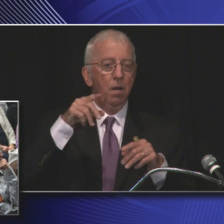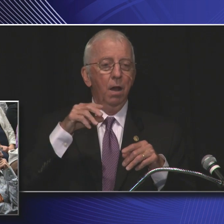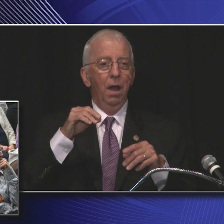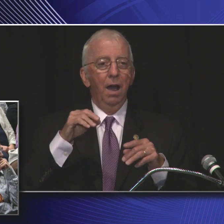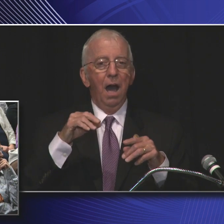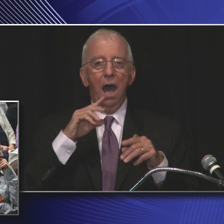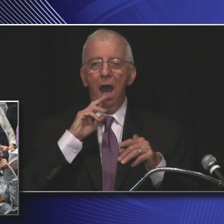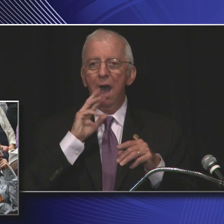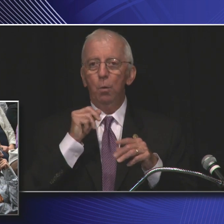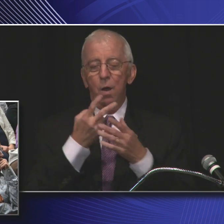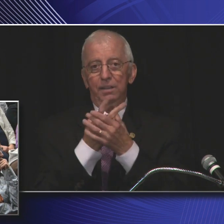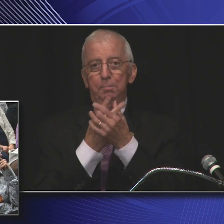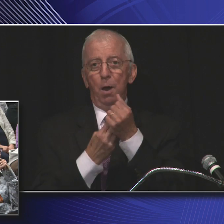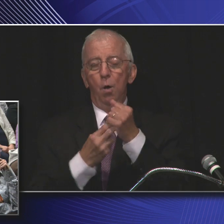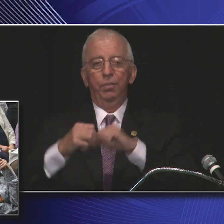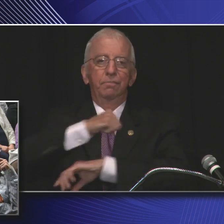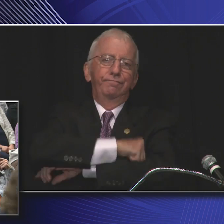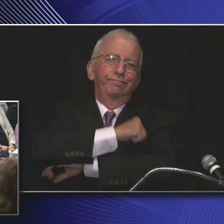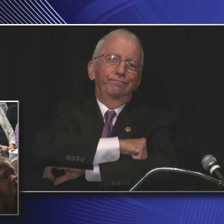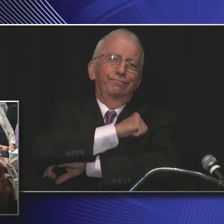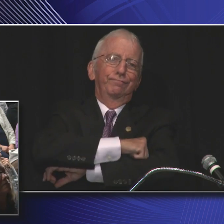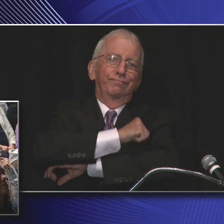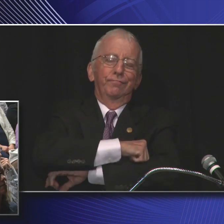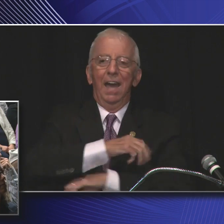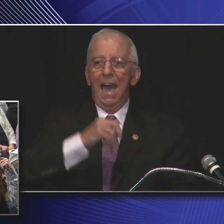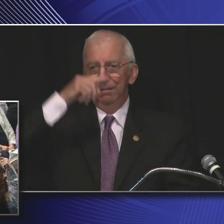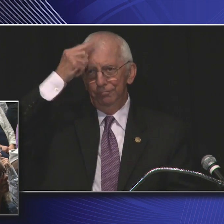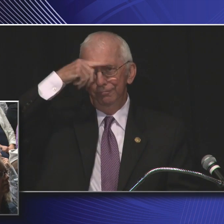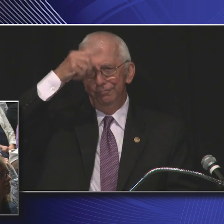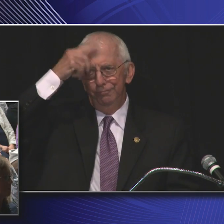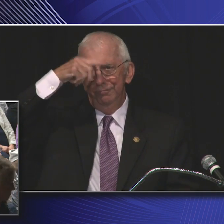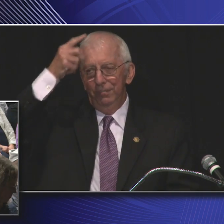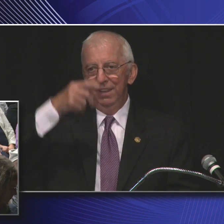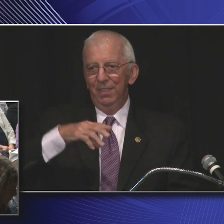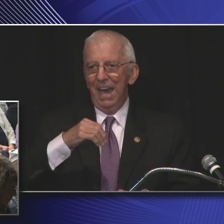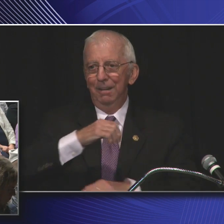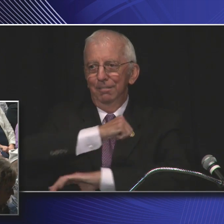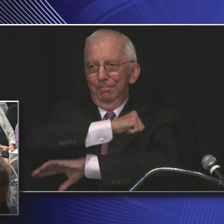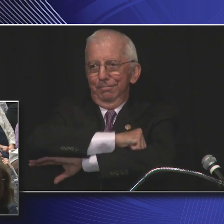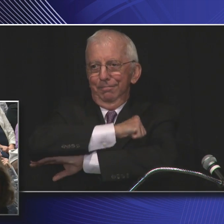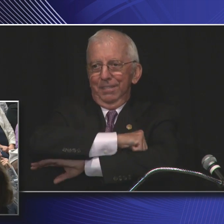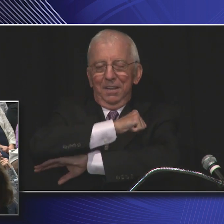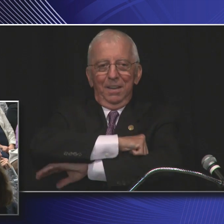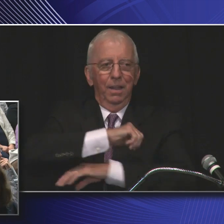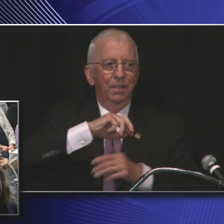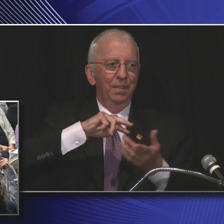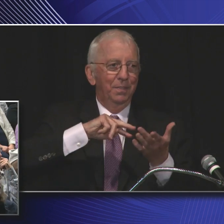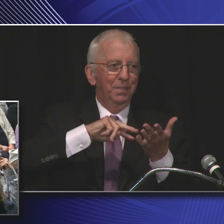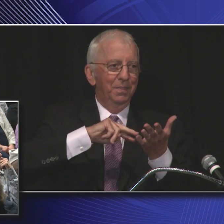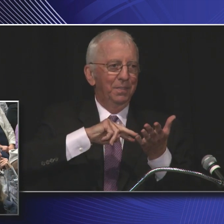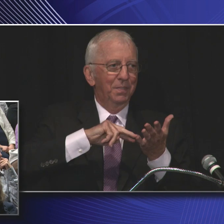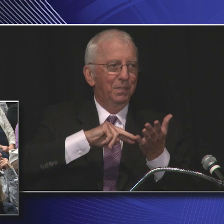I was both [sign] and [sign] that [sign].